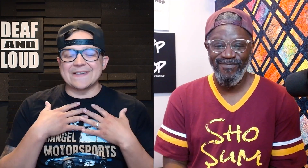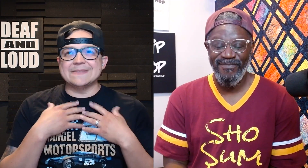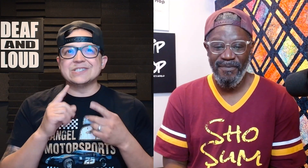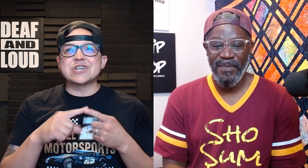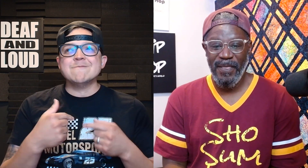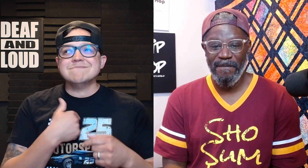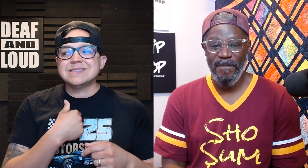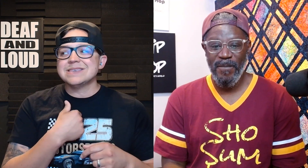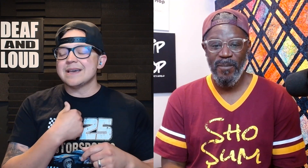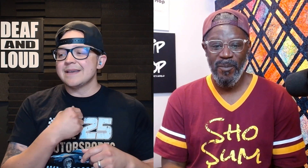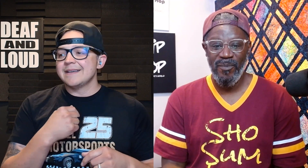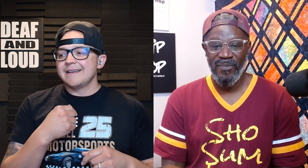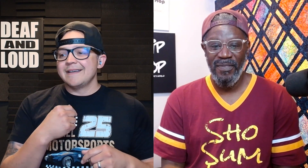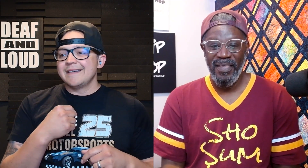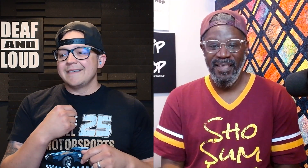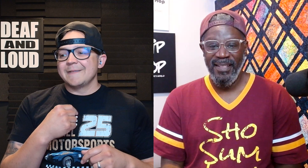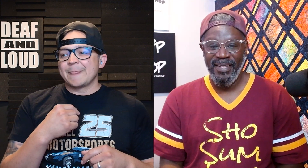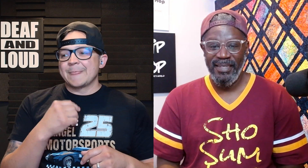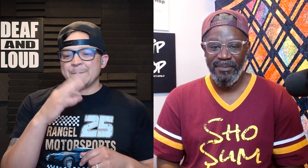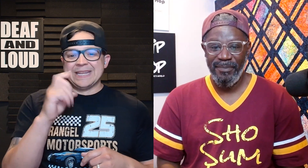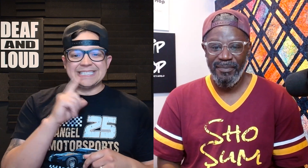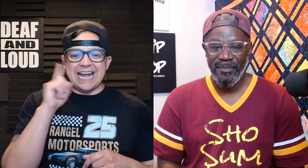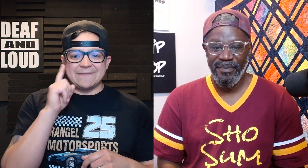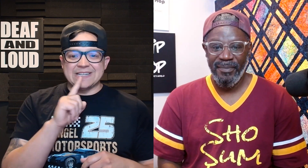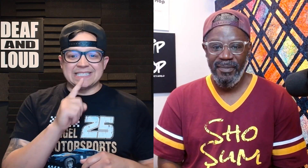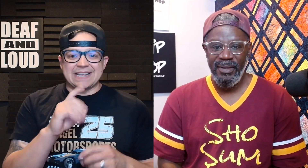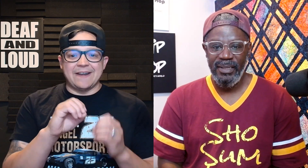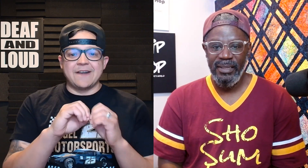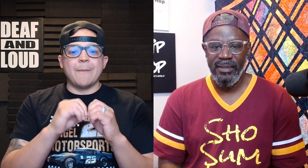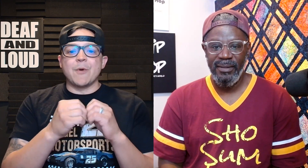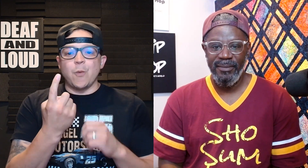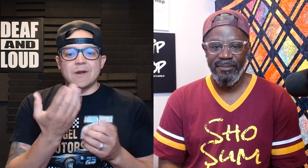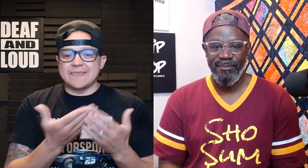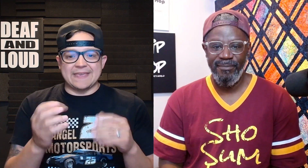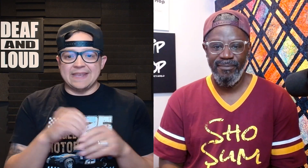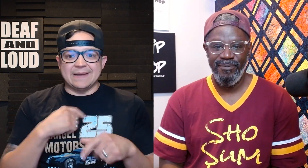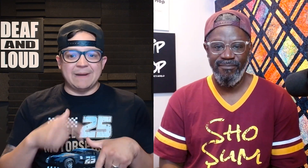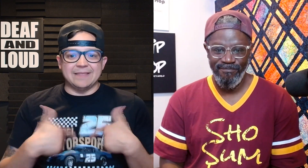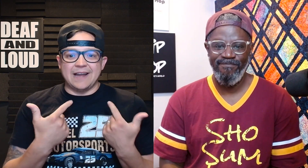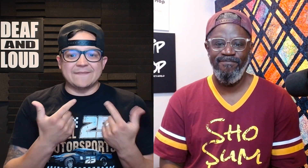I mean, to me, being Deaf is like the number one thing in my life.